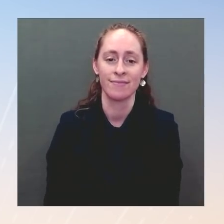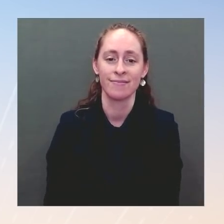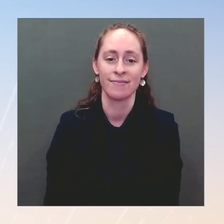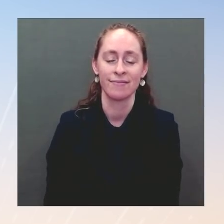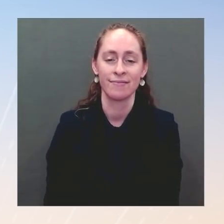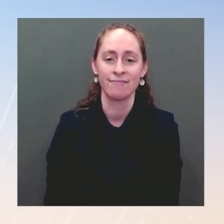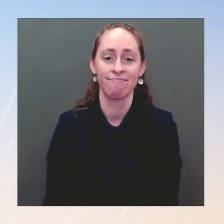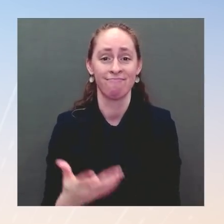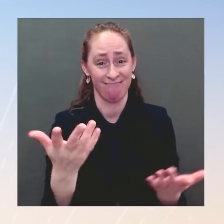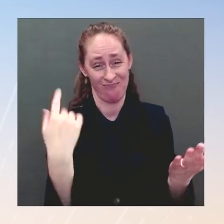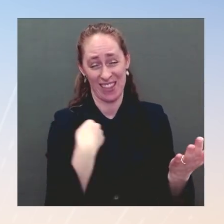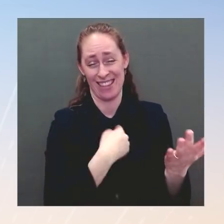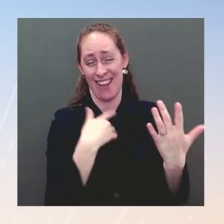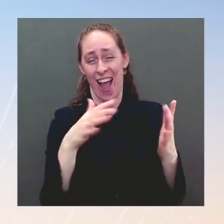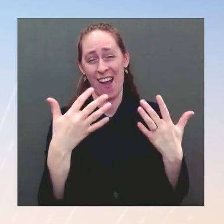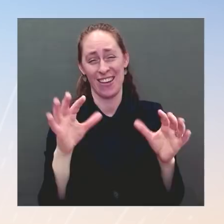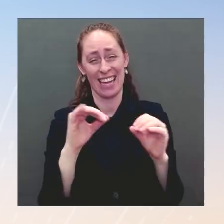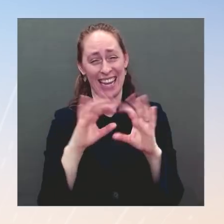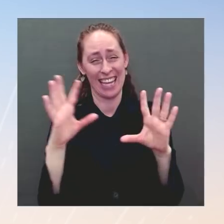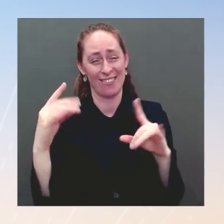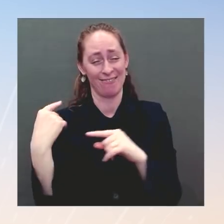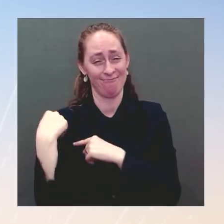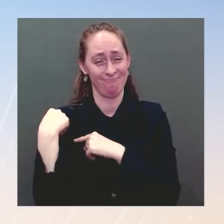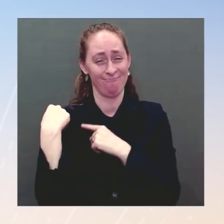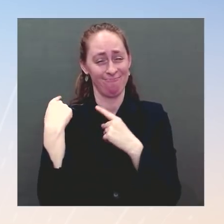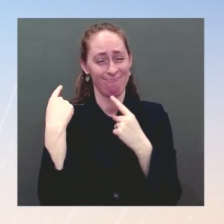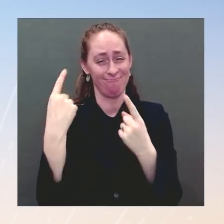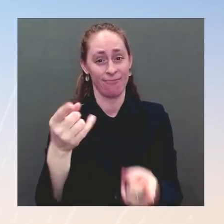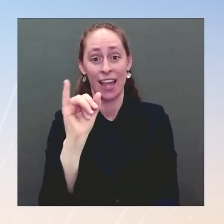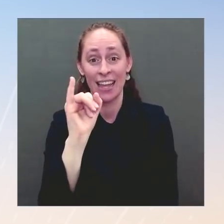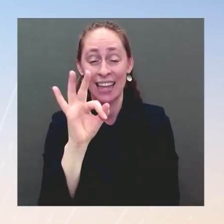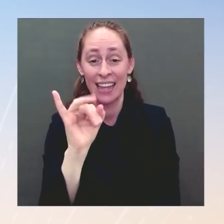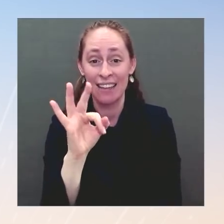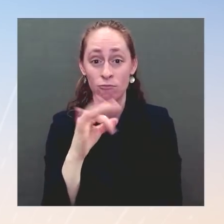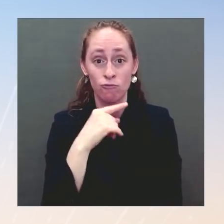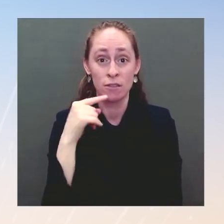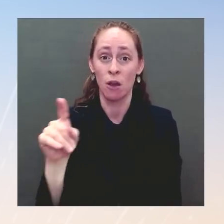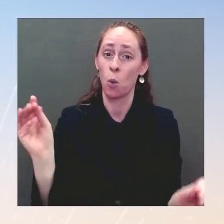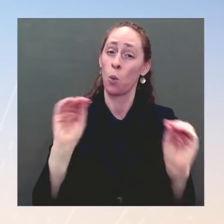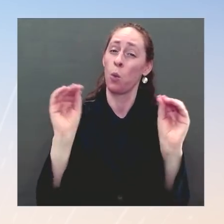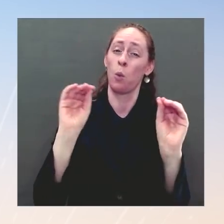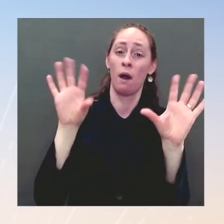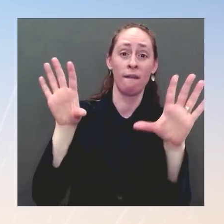that he was open to ha- -- engaging with President Putin, and that would follow a meeting or engagement